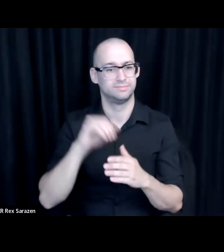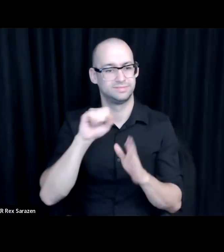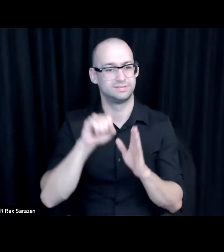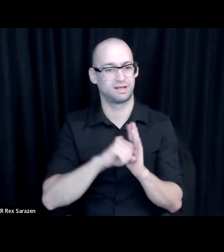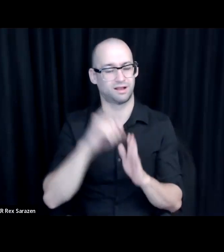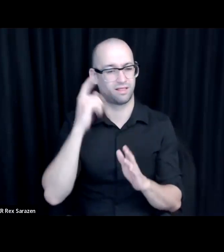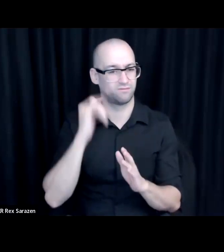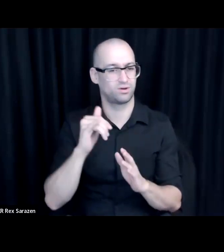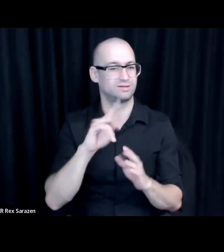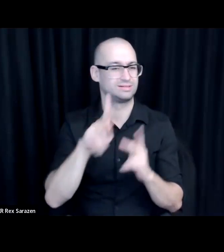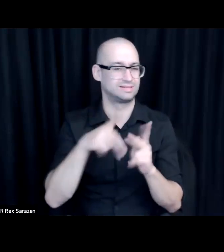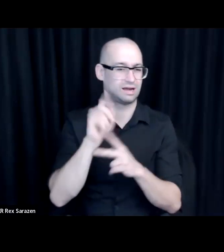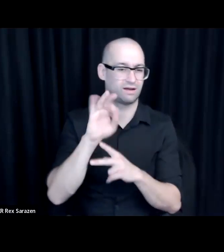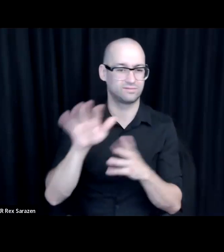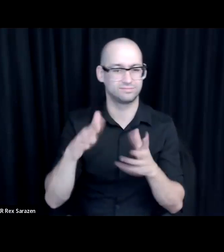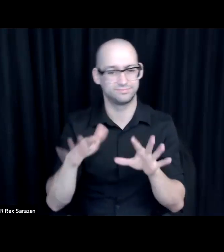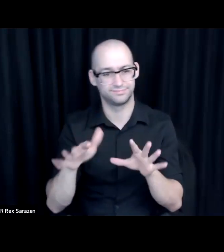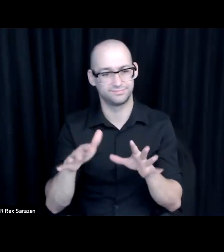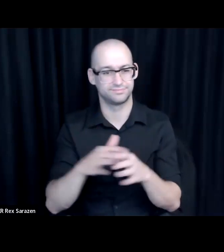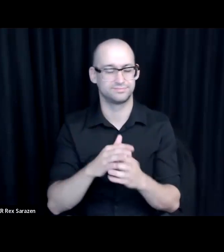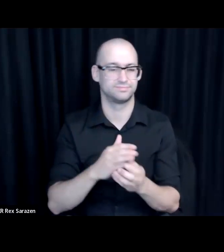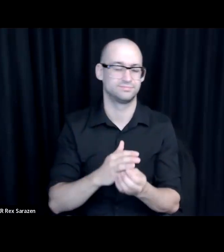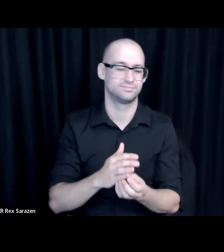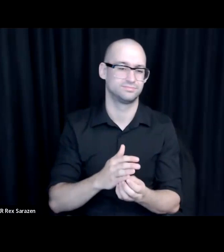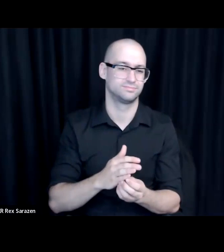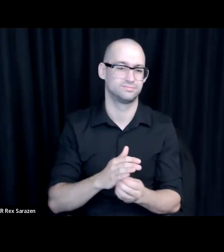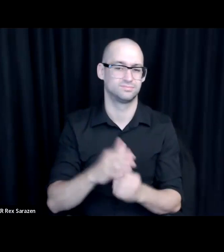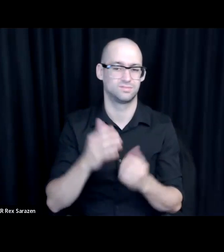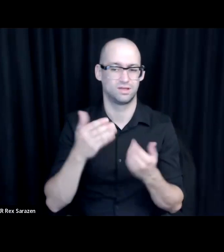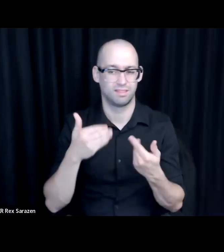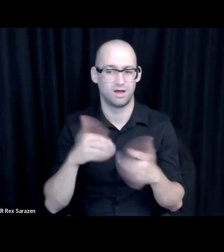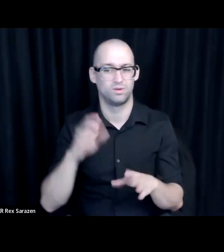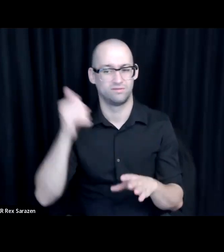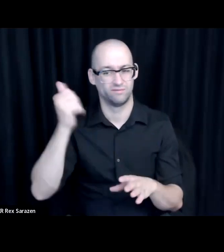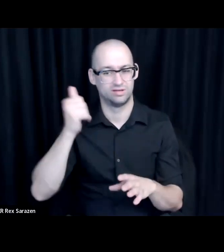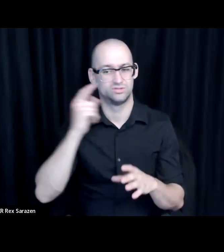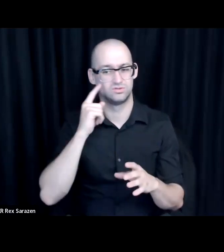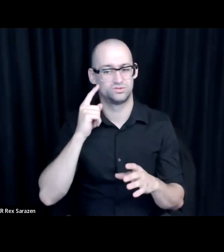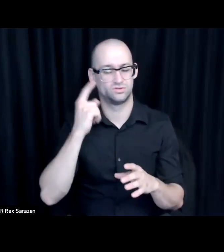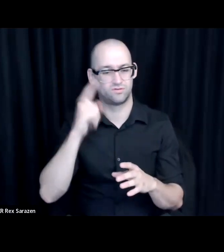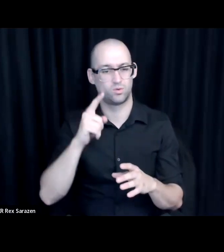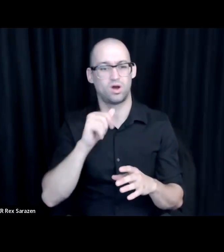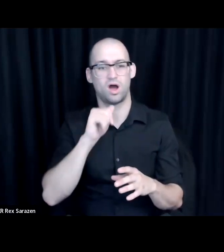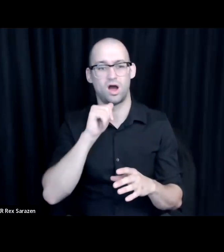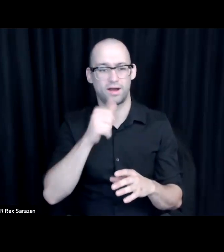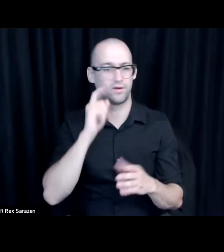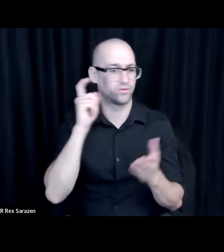kind of so so on on granting funds to unrecognized groups. So and